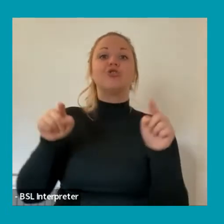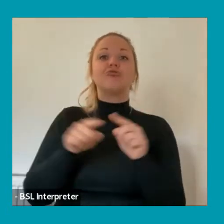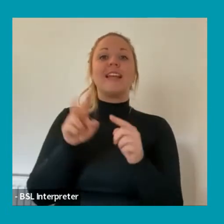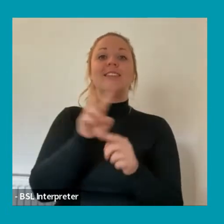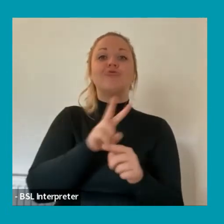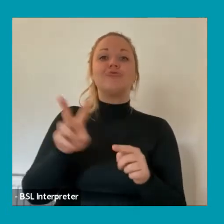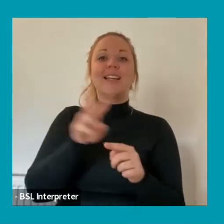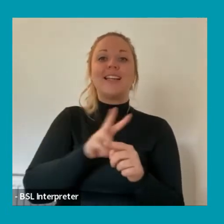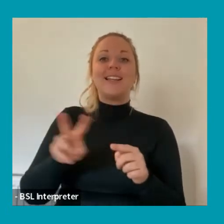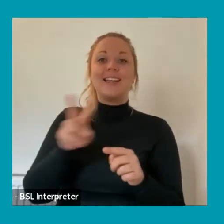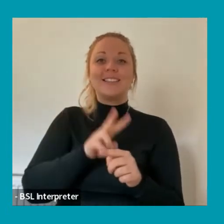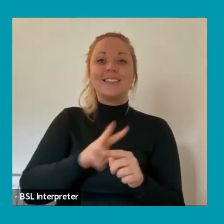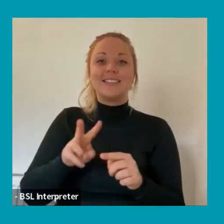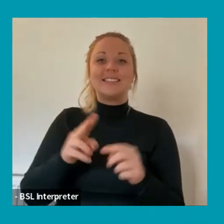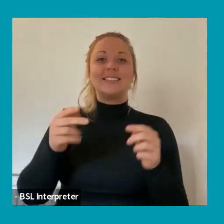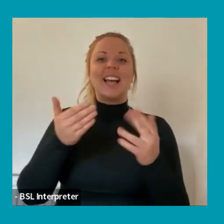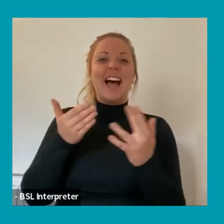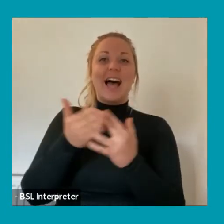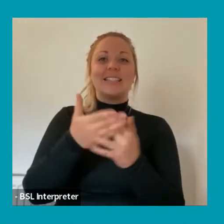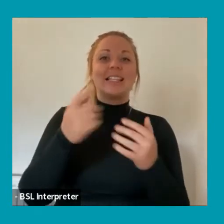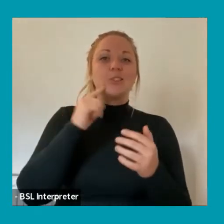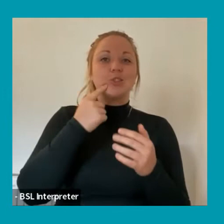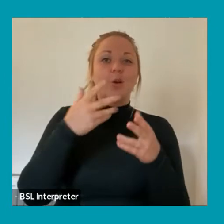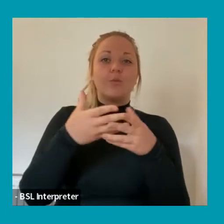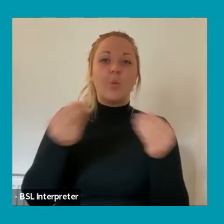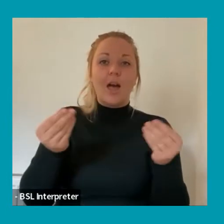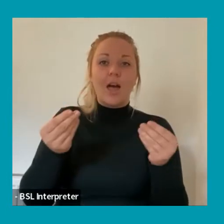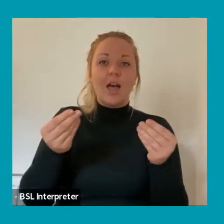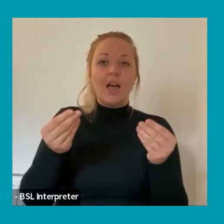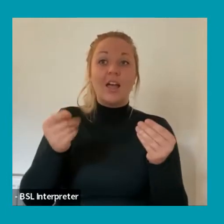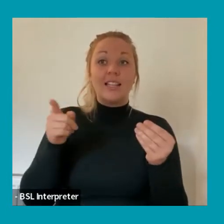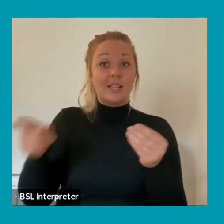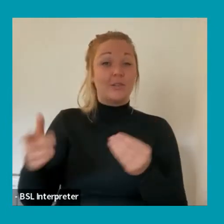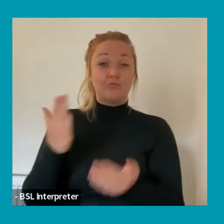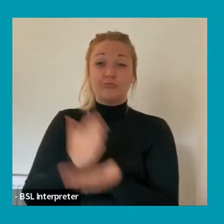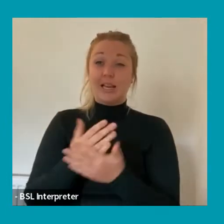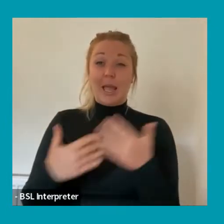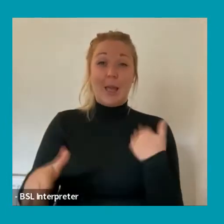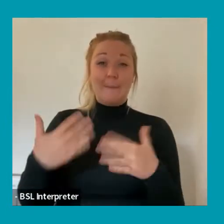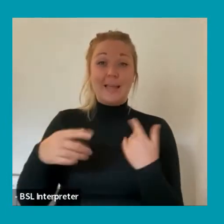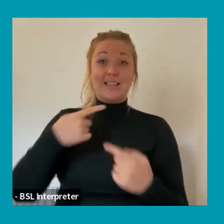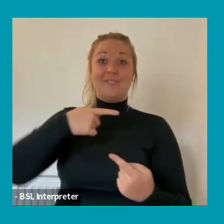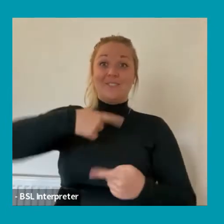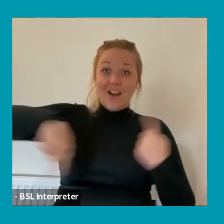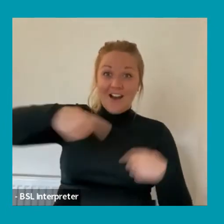software. And that's so great for us, because what it means is, if we're looking at